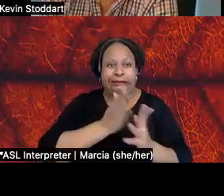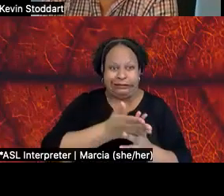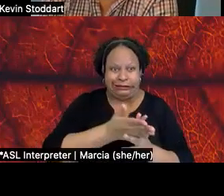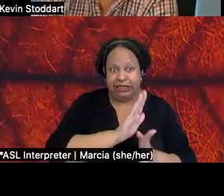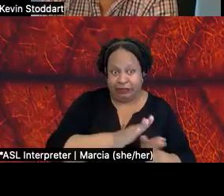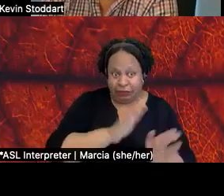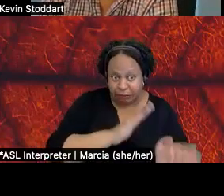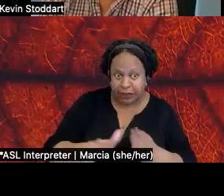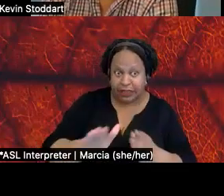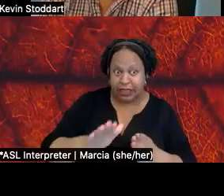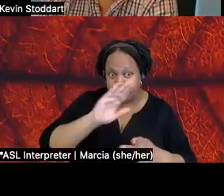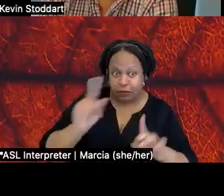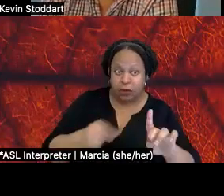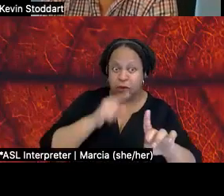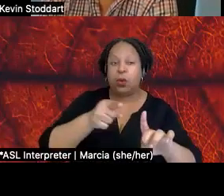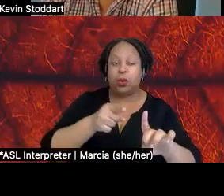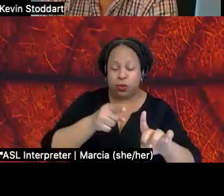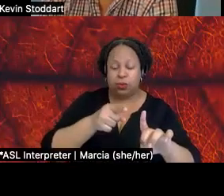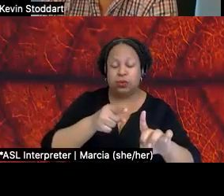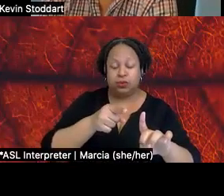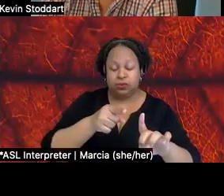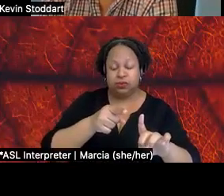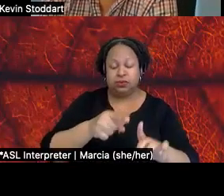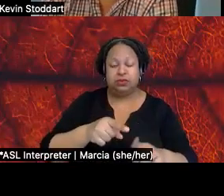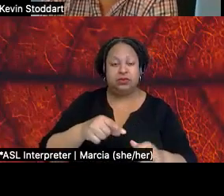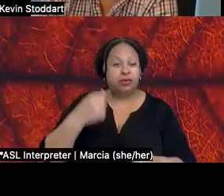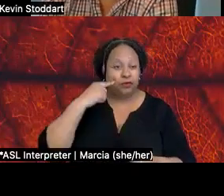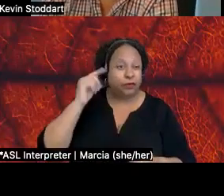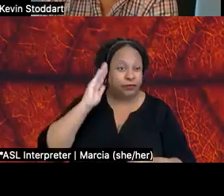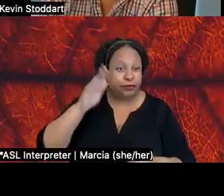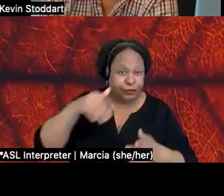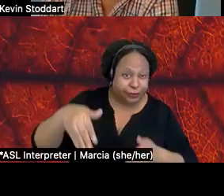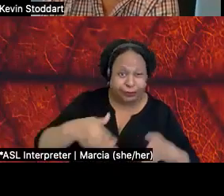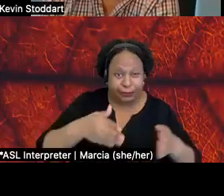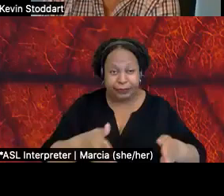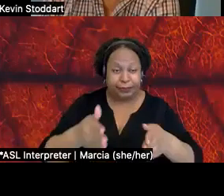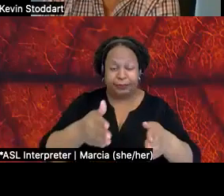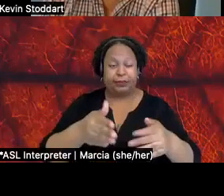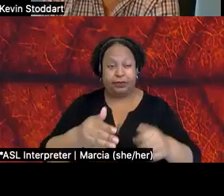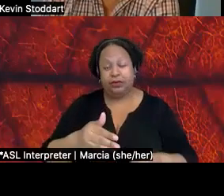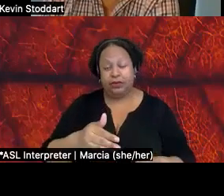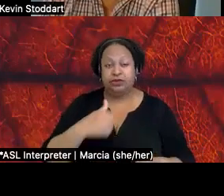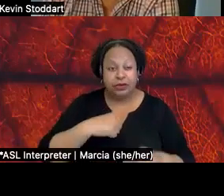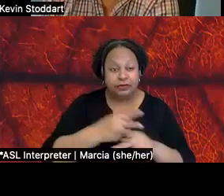We need to have that discussion about whether or not this profession is suitable for them.